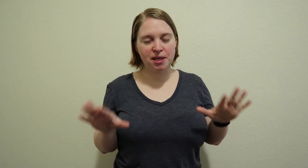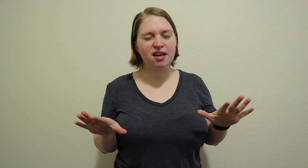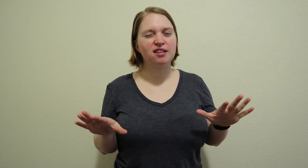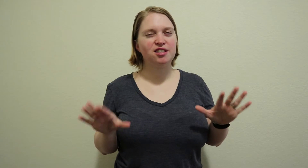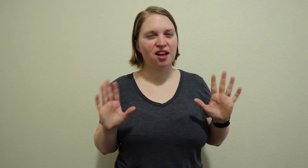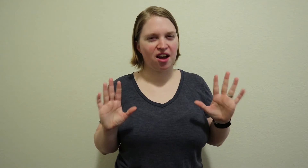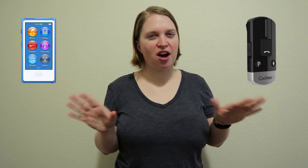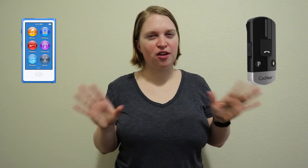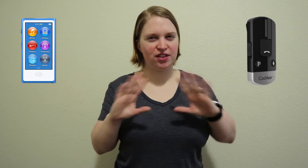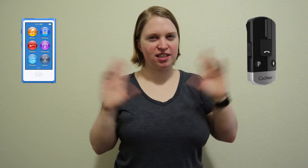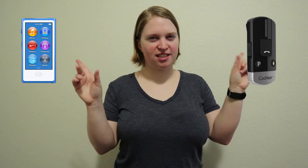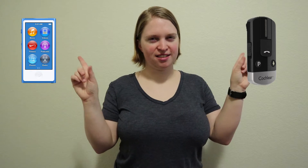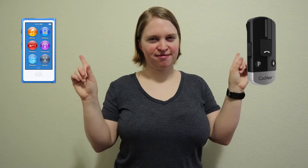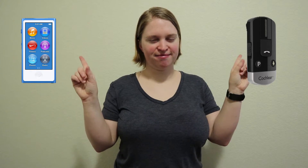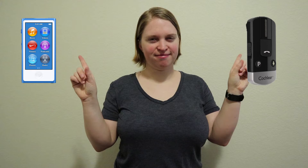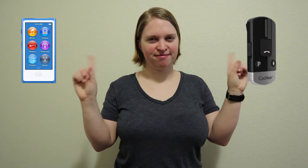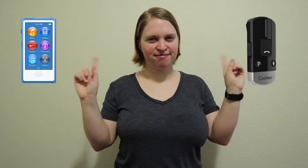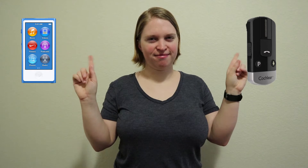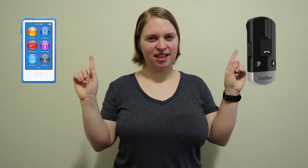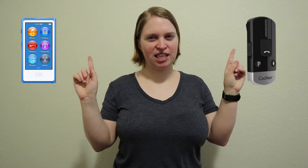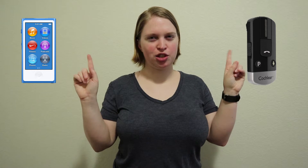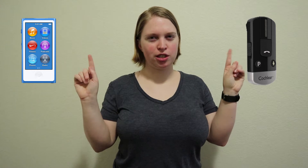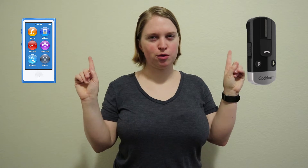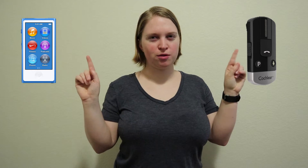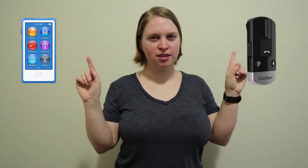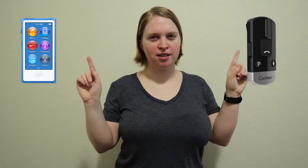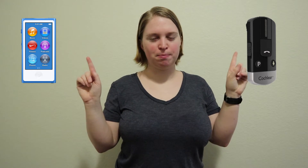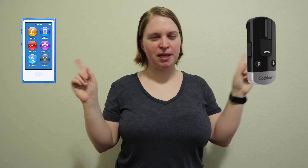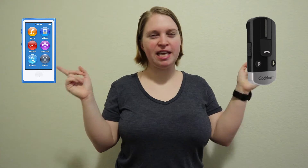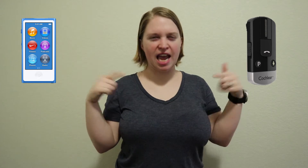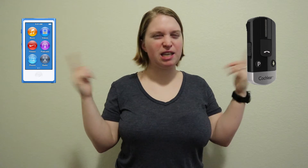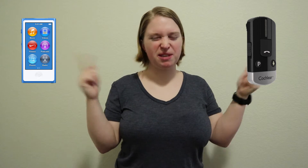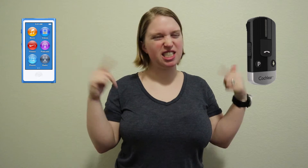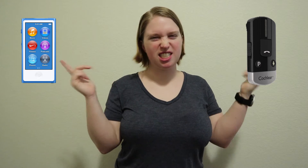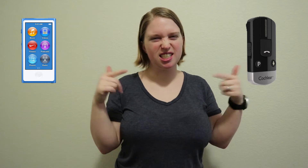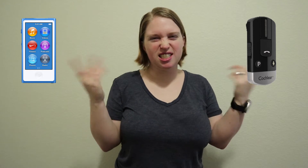Because of this these two being enemies,